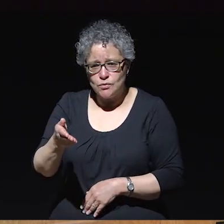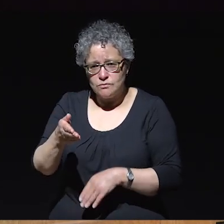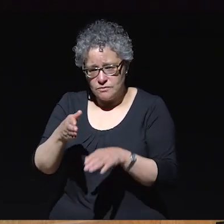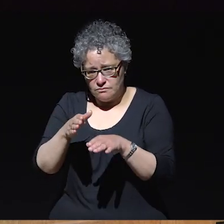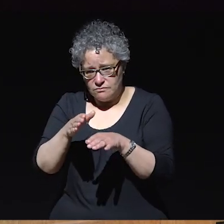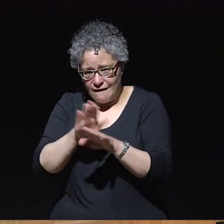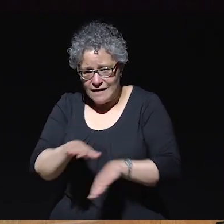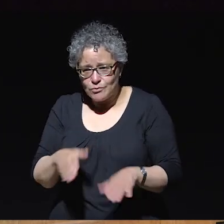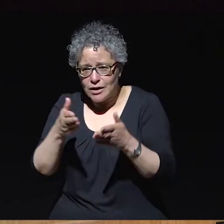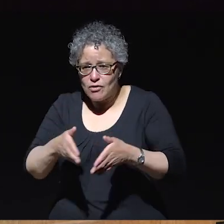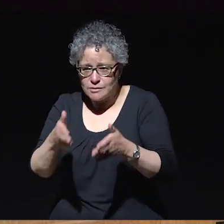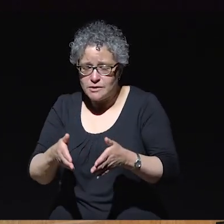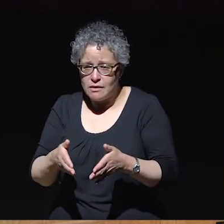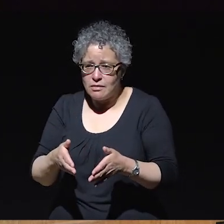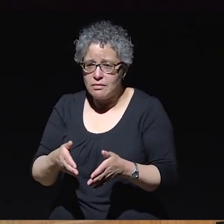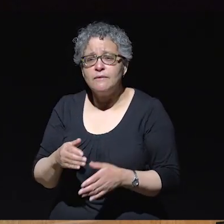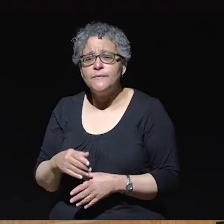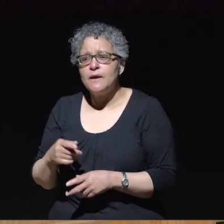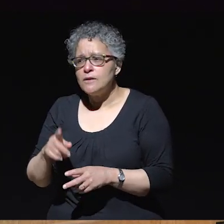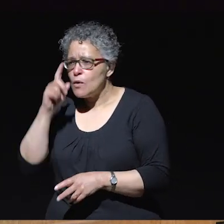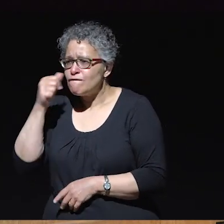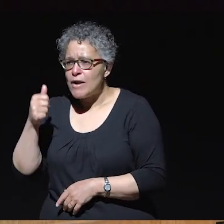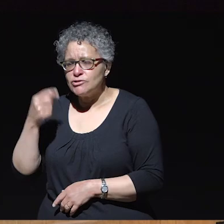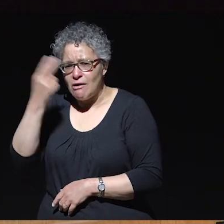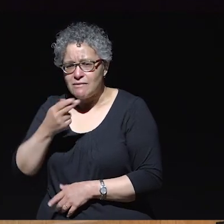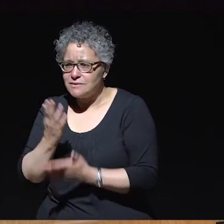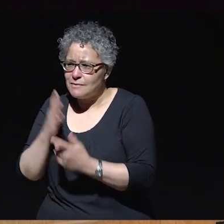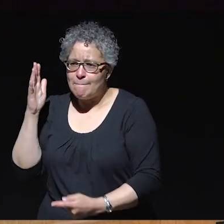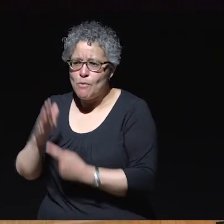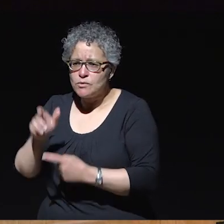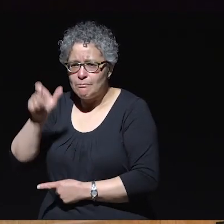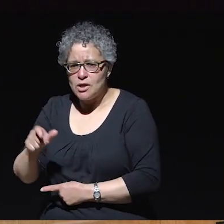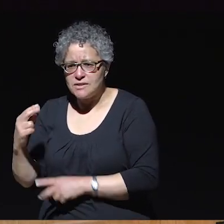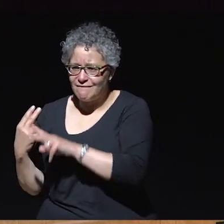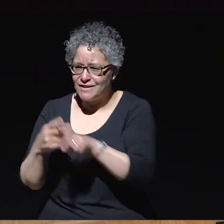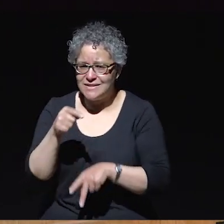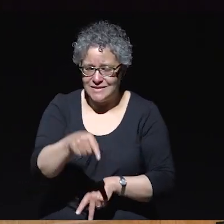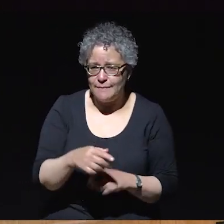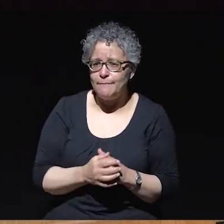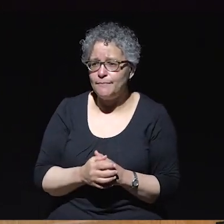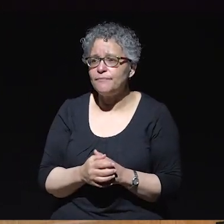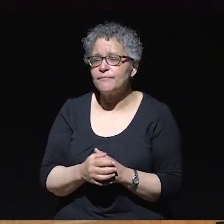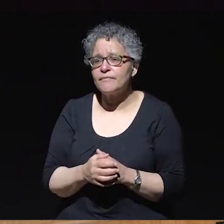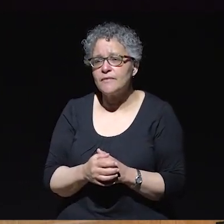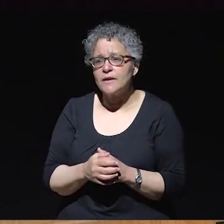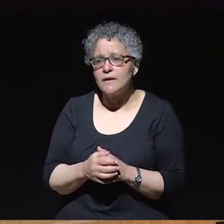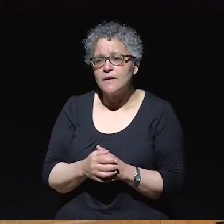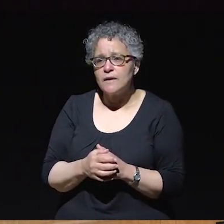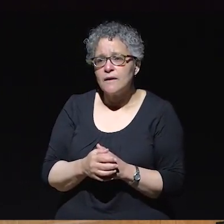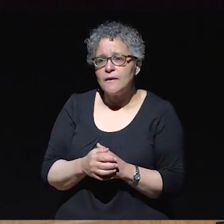who was a tremendously important French artist of the first part of the 18th century. But he himself owned Watteaus, Richard Mead,